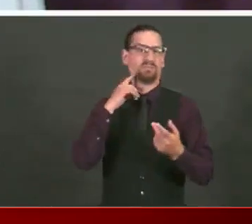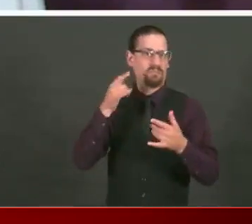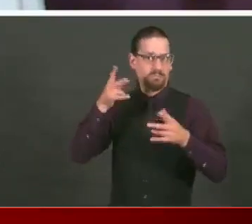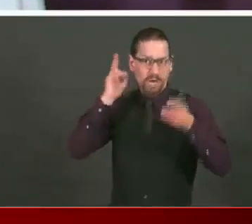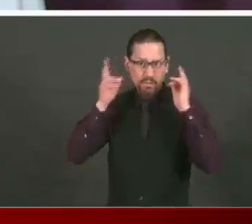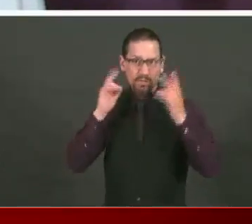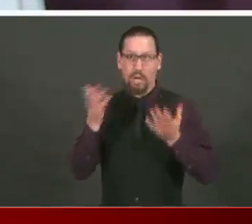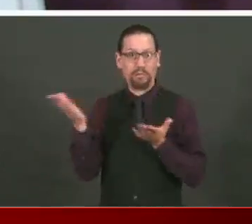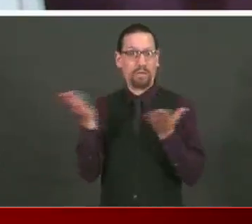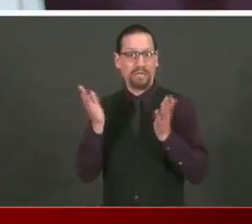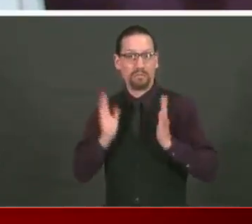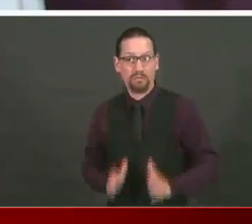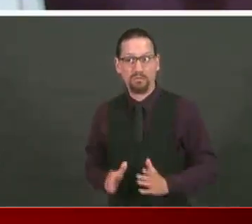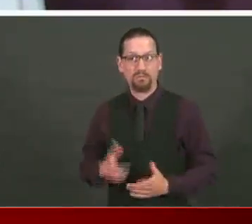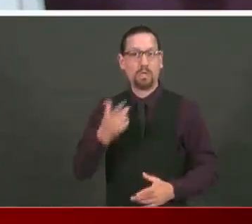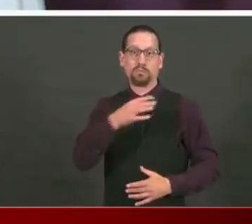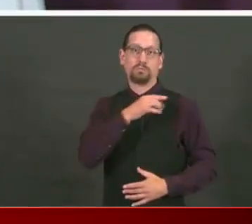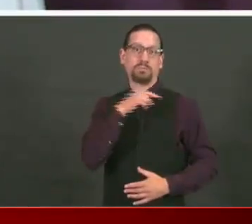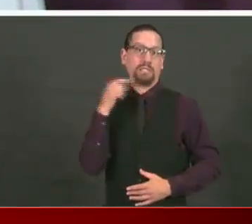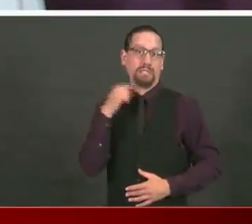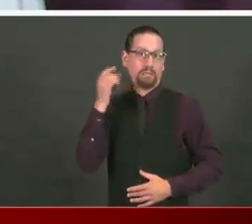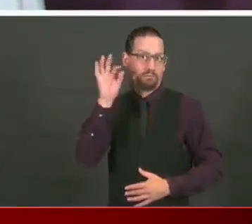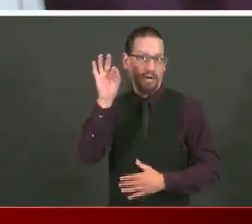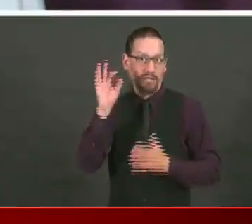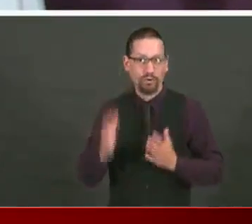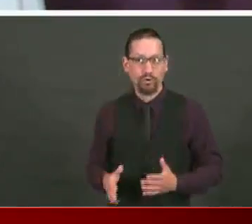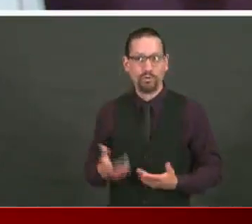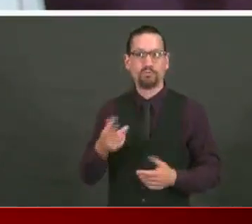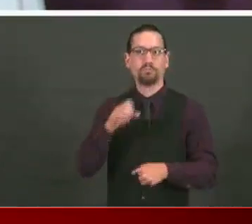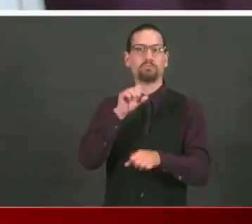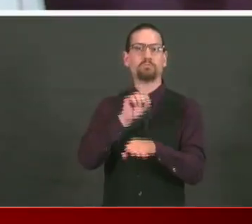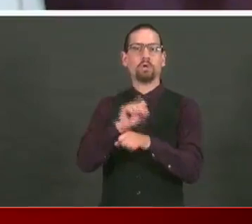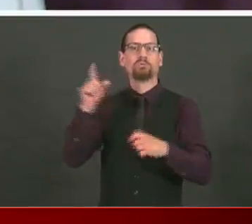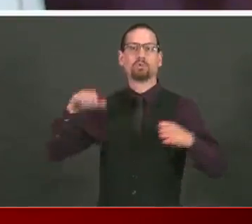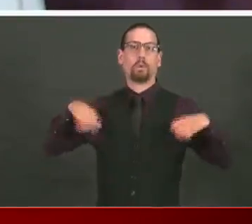DIFFERENT SWABS FOR THE NOSE TO MAKE A COMFORTABLE. IF YOU ARE A HAIRDRESSER,